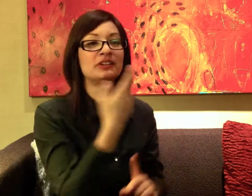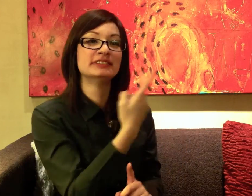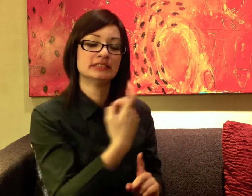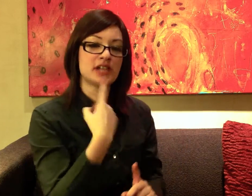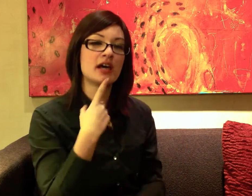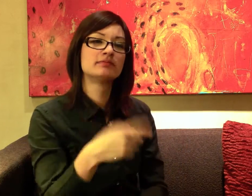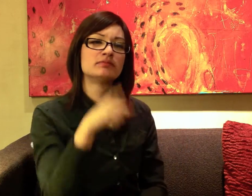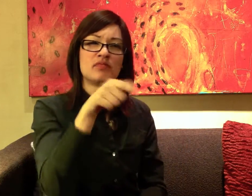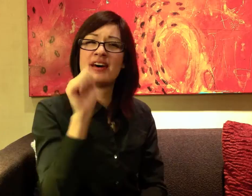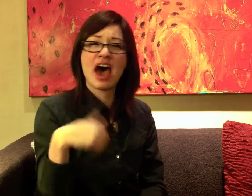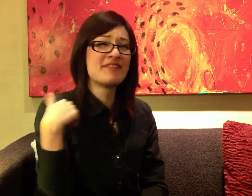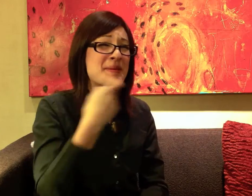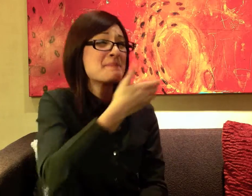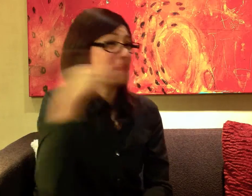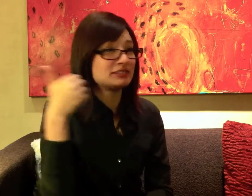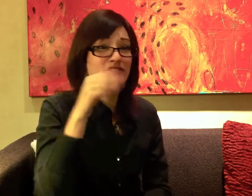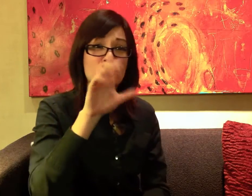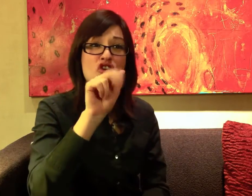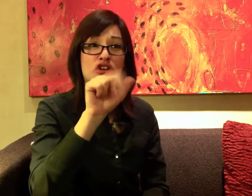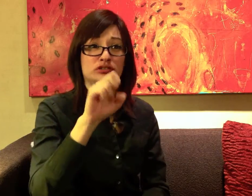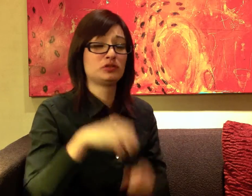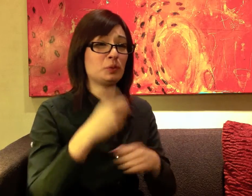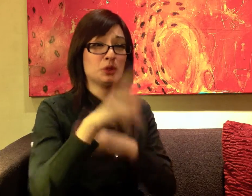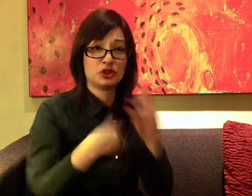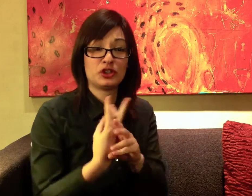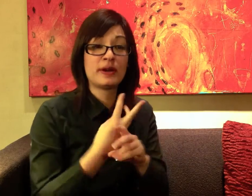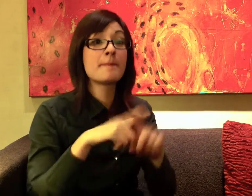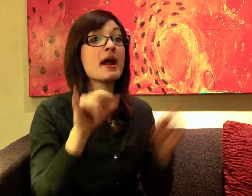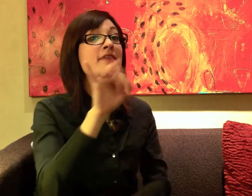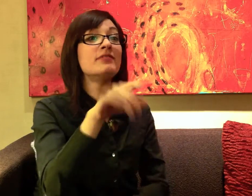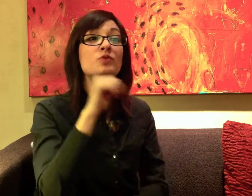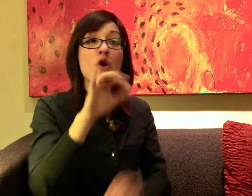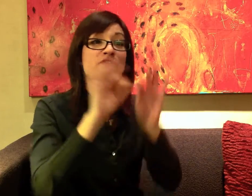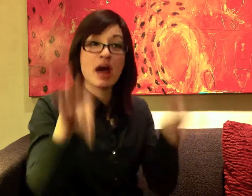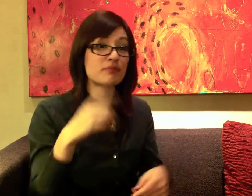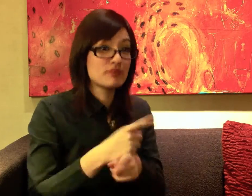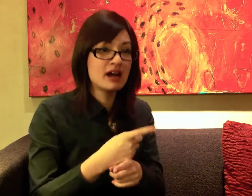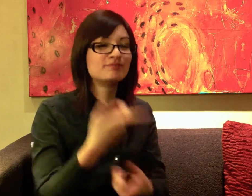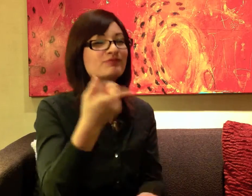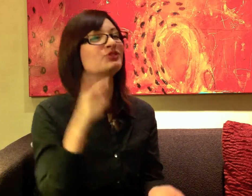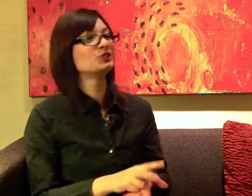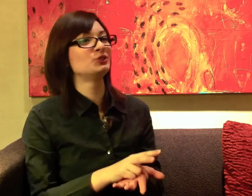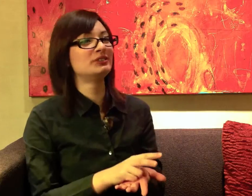He said, “You can have the best cause in the world, but if you don’t frame it right, you will lose.”